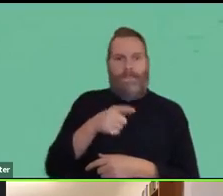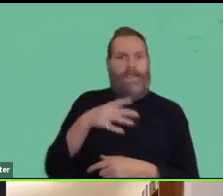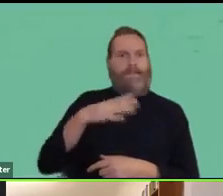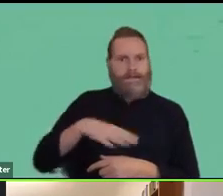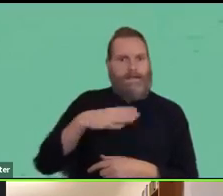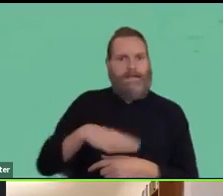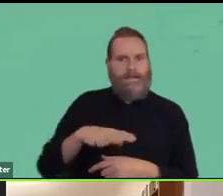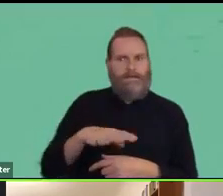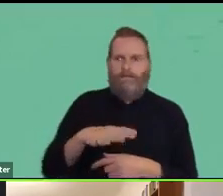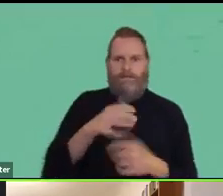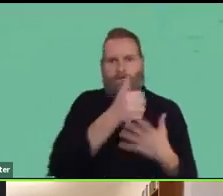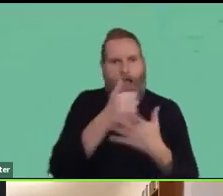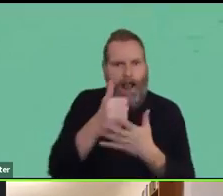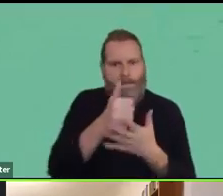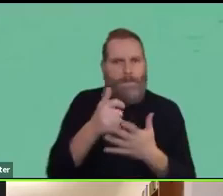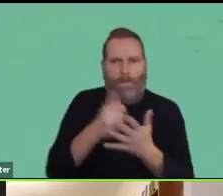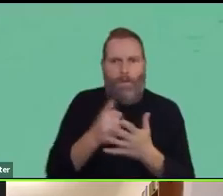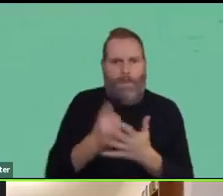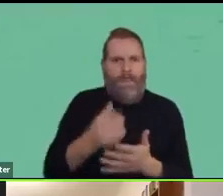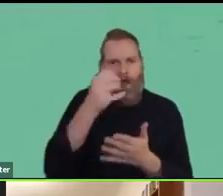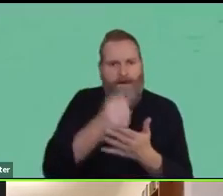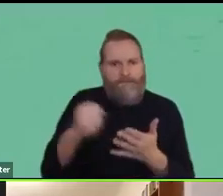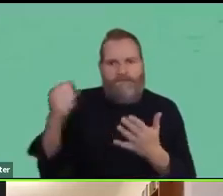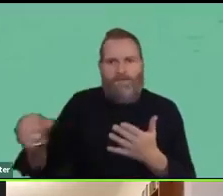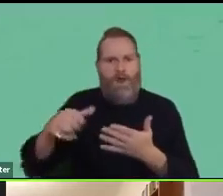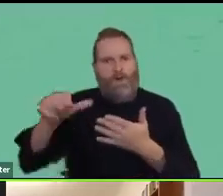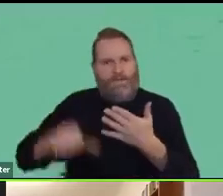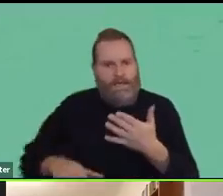Credit, keep the justice system running, our transport system running and all the rest of it